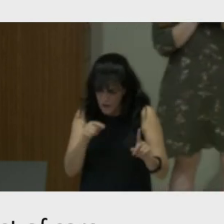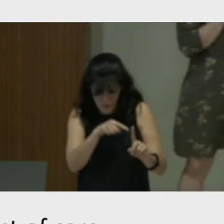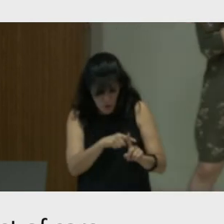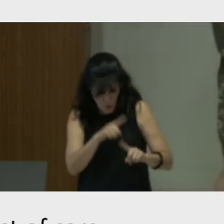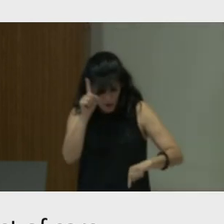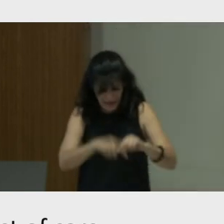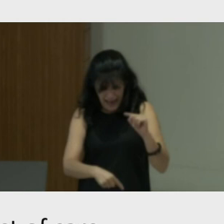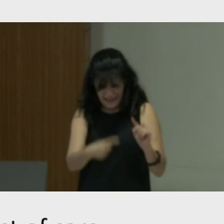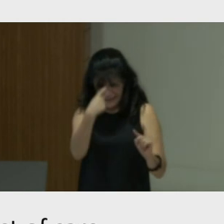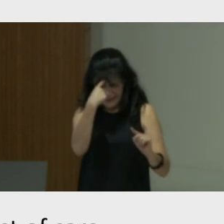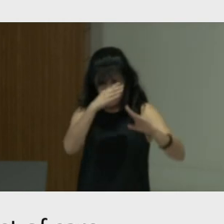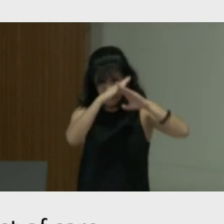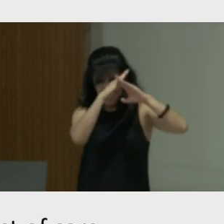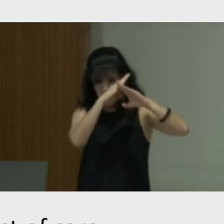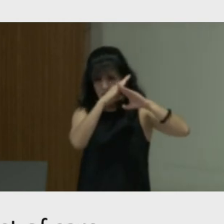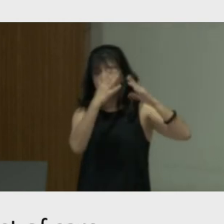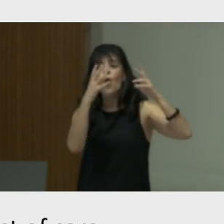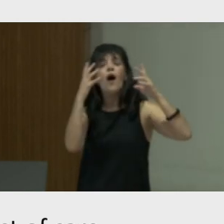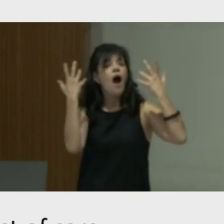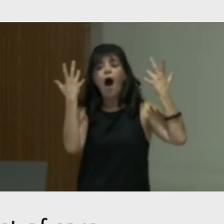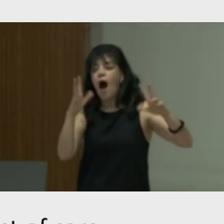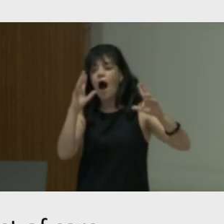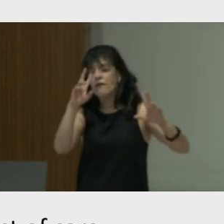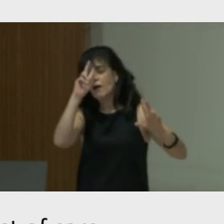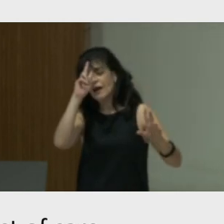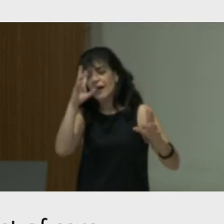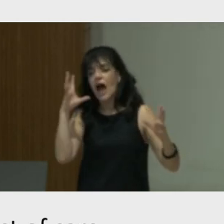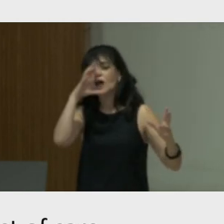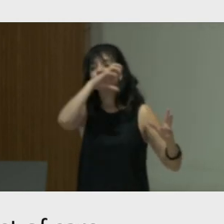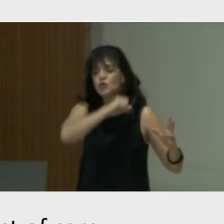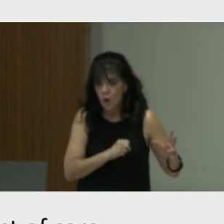are recognised as being unable to act unassisted on their own behalf.